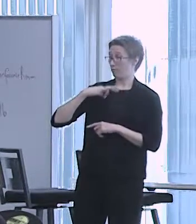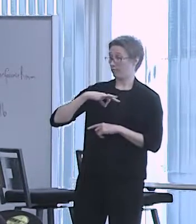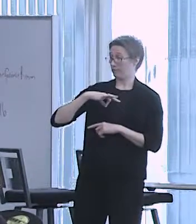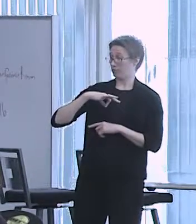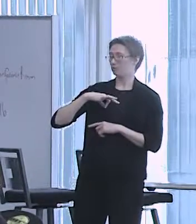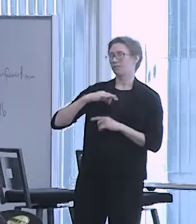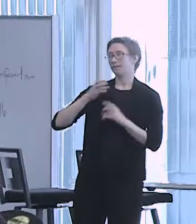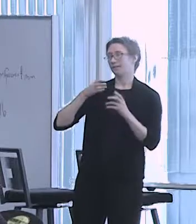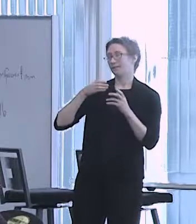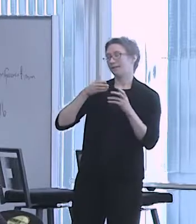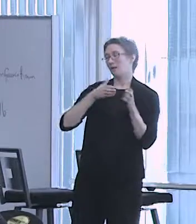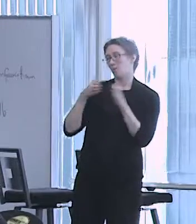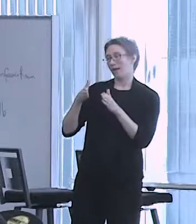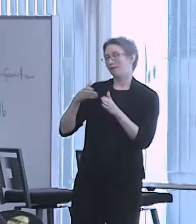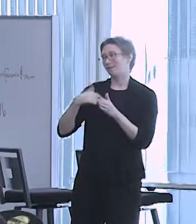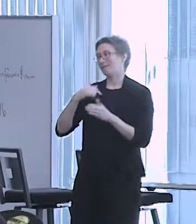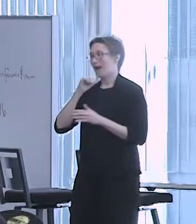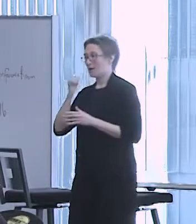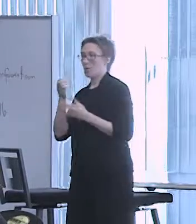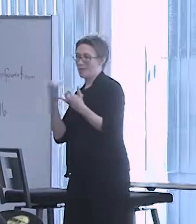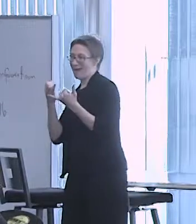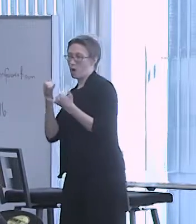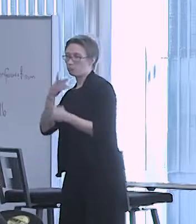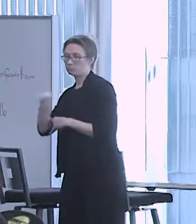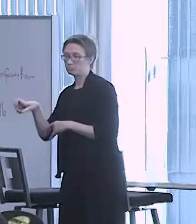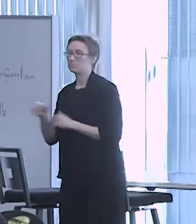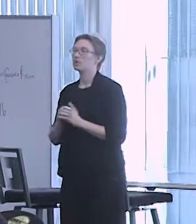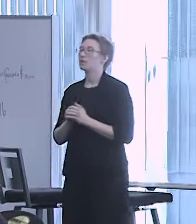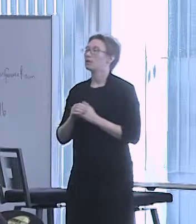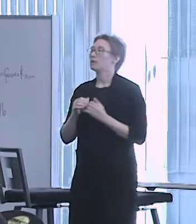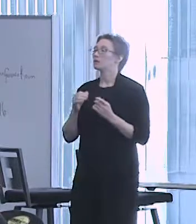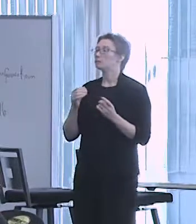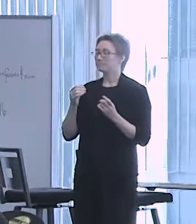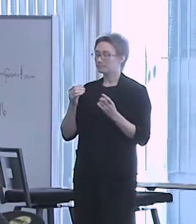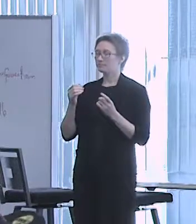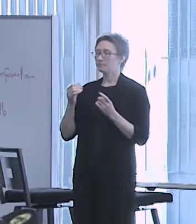this is tempered by this maleness being black maleness.